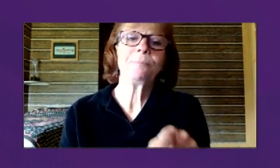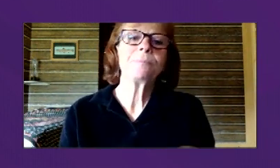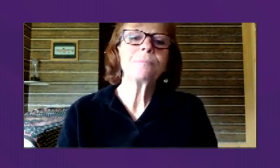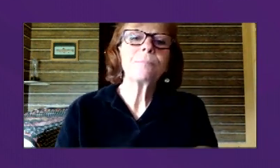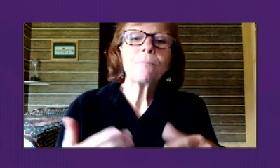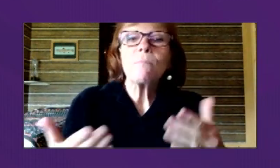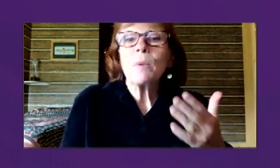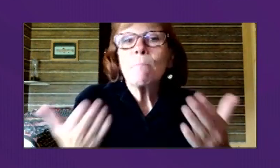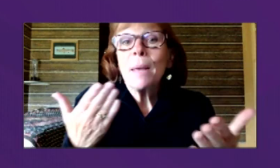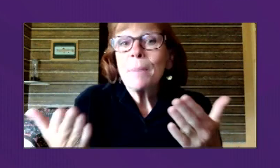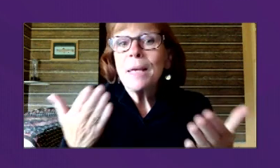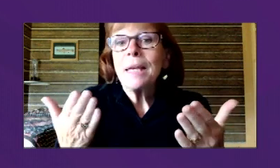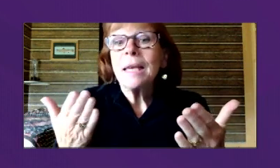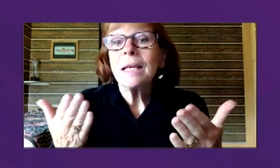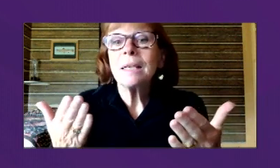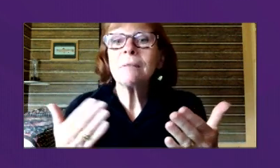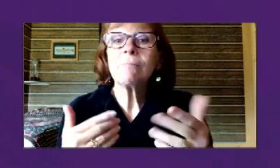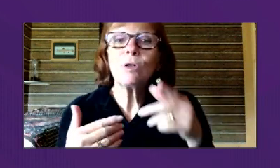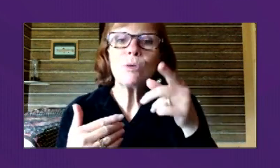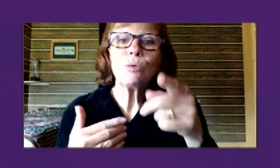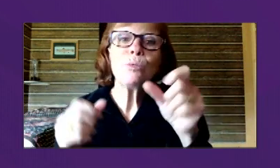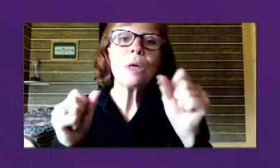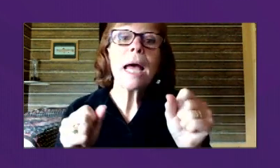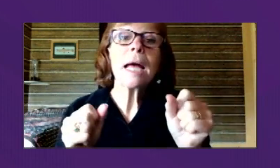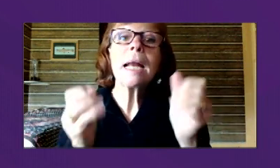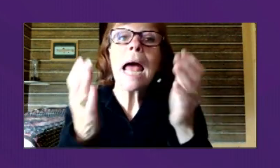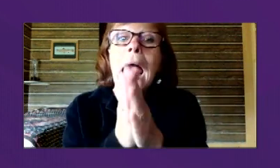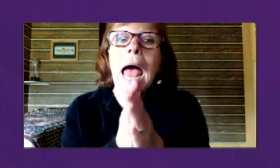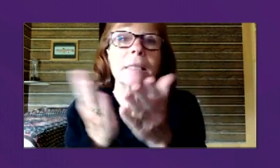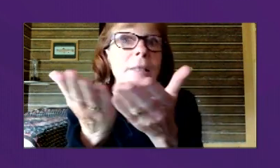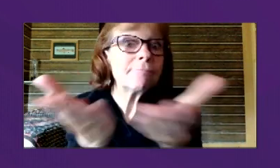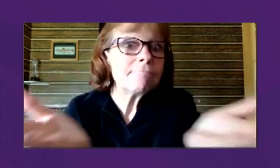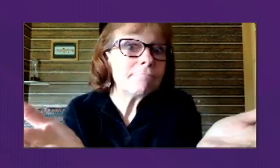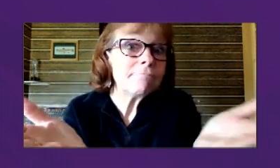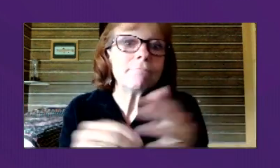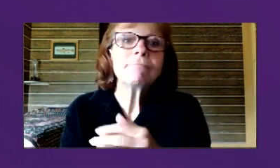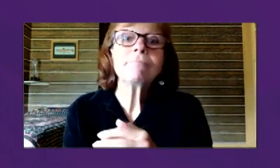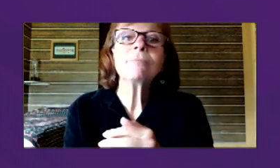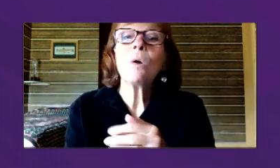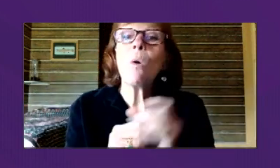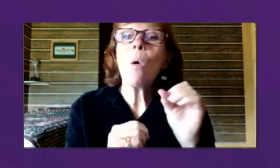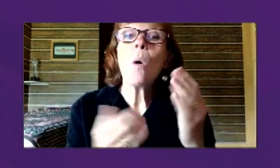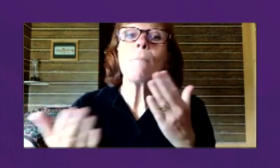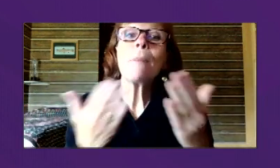either be asked out loud or to the audience, or they may be used to guide the educators to stay